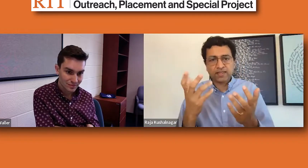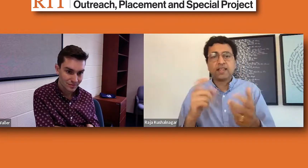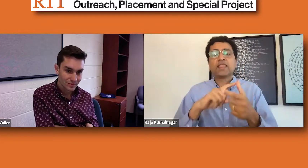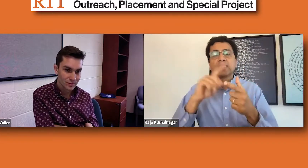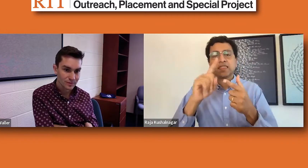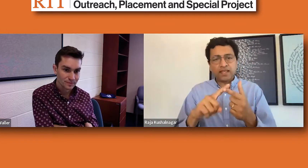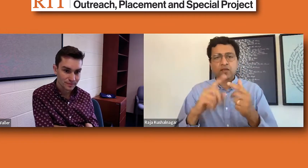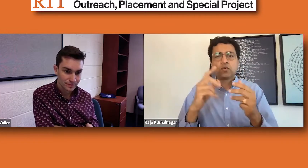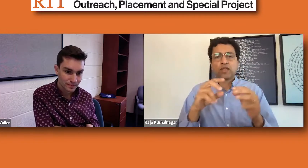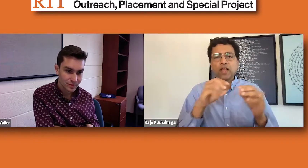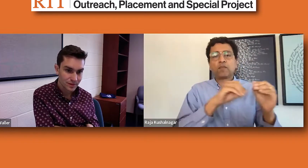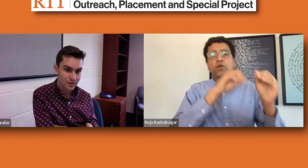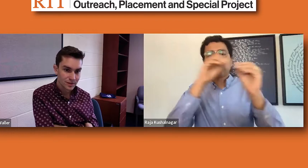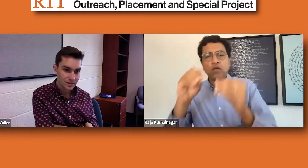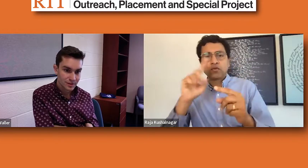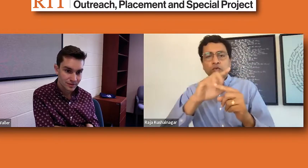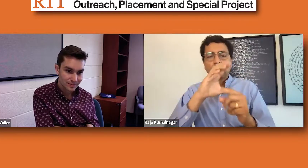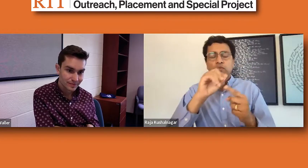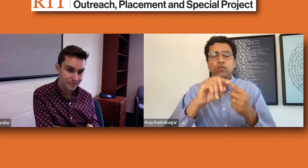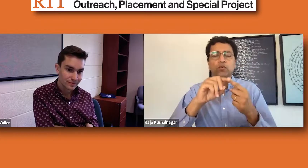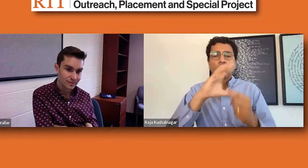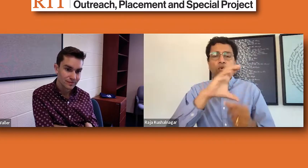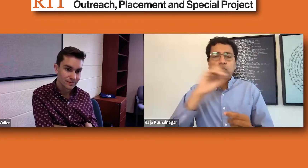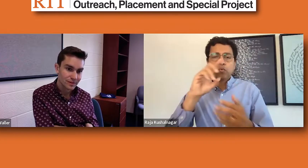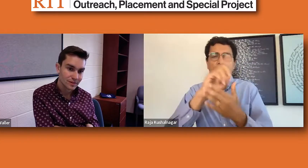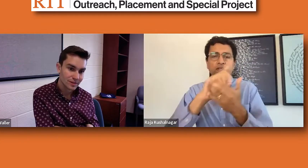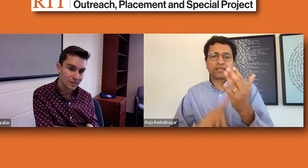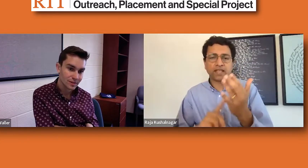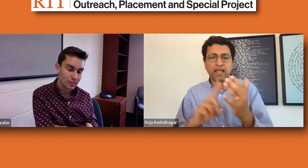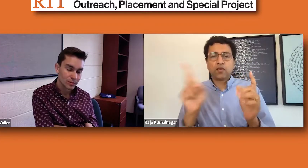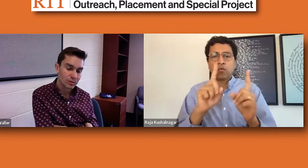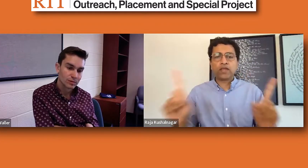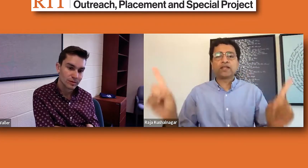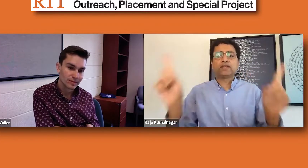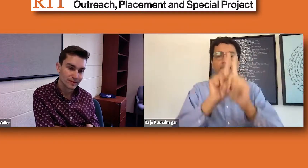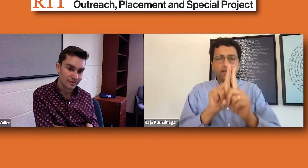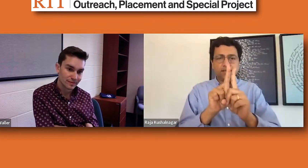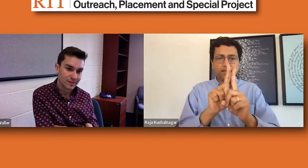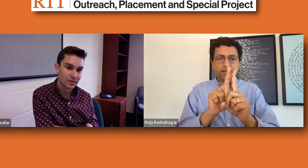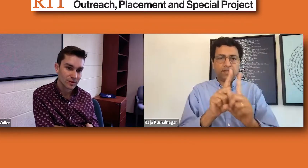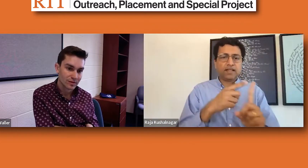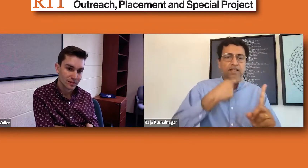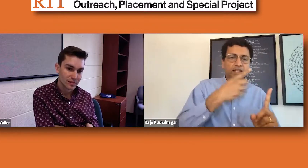students, you then can create the space